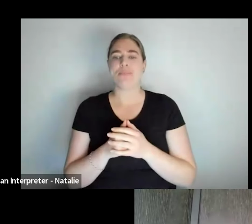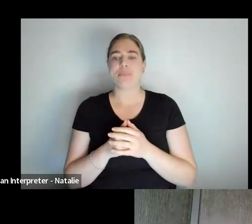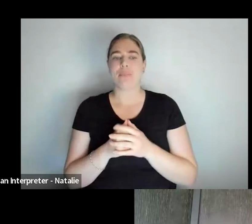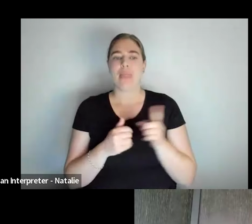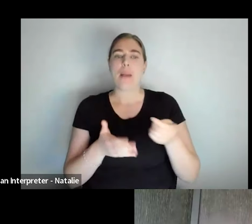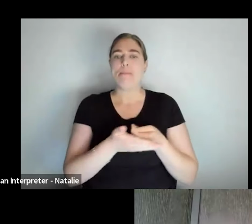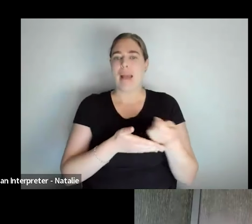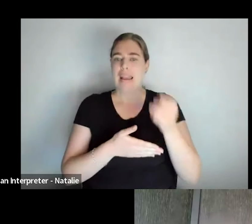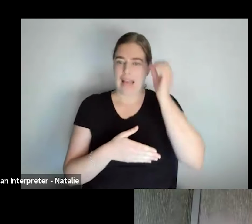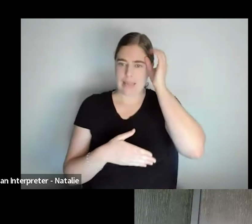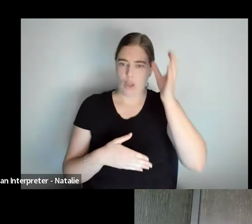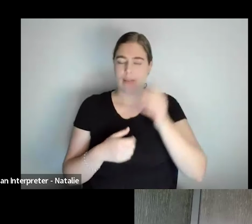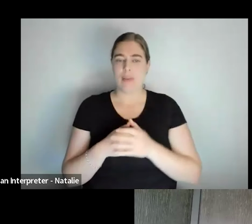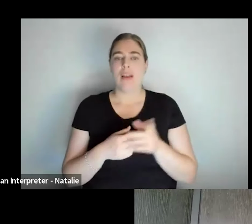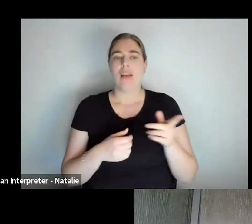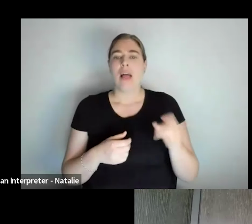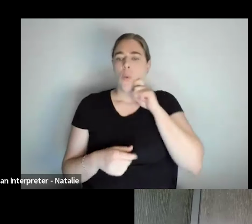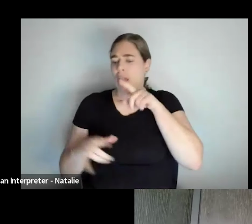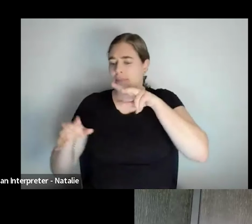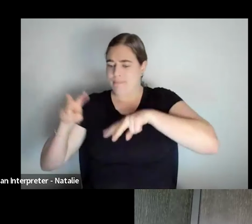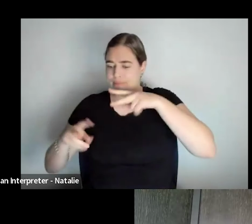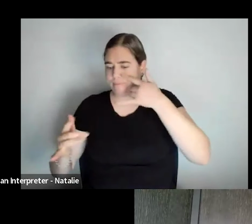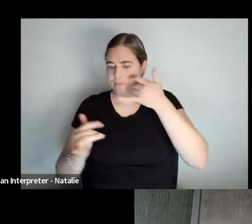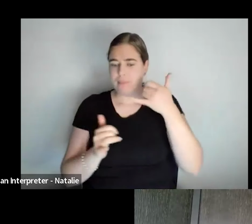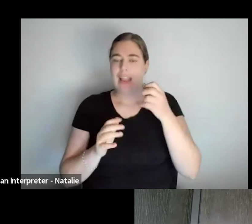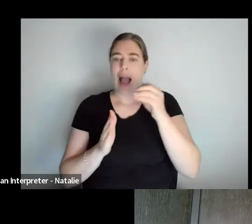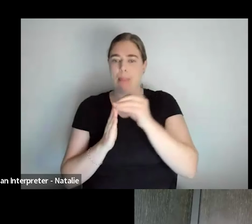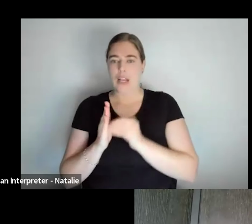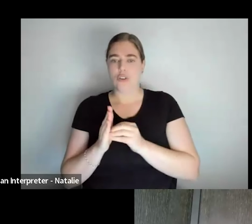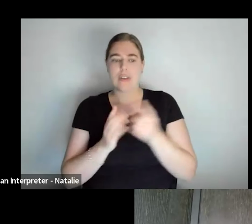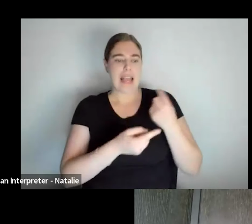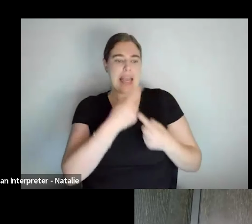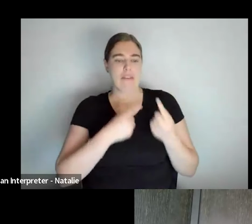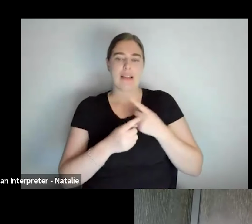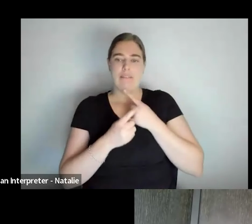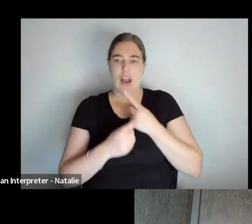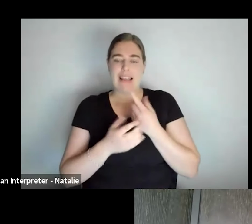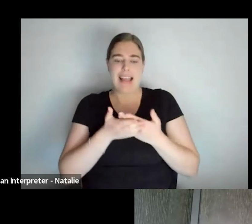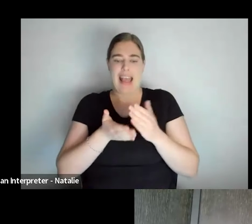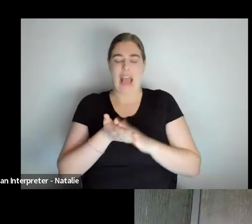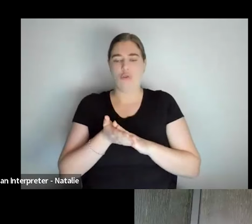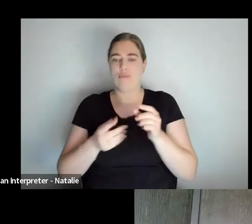assess applications and advise on - give us advice on how they should be prioritised.